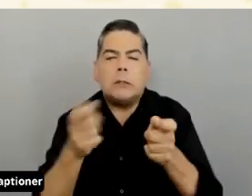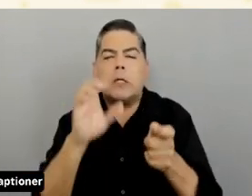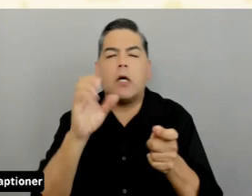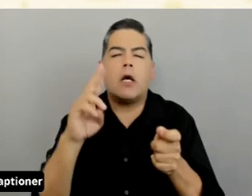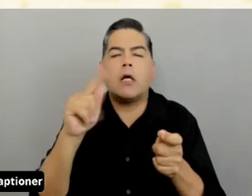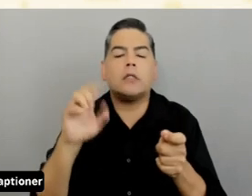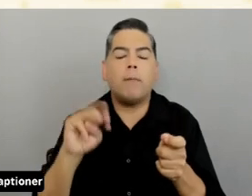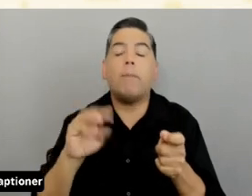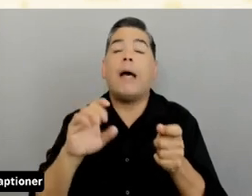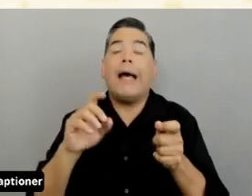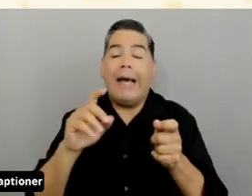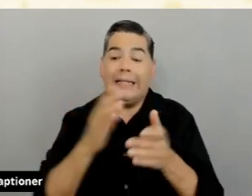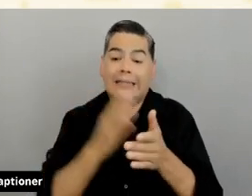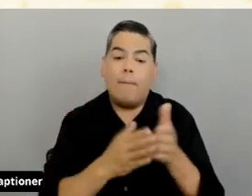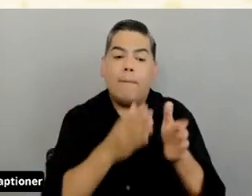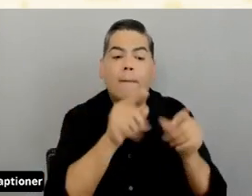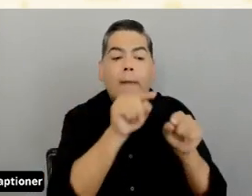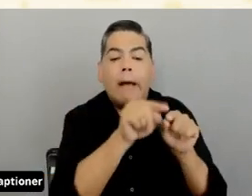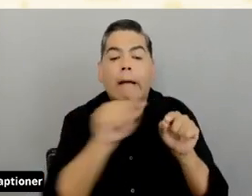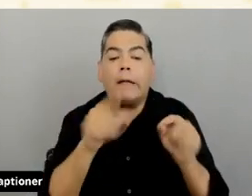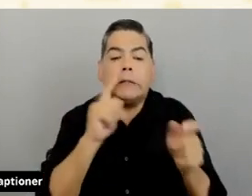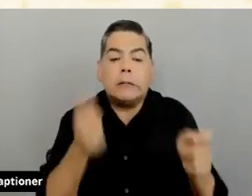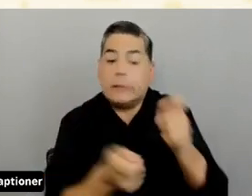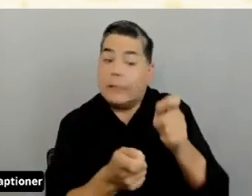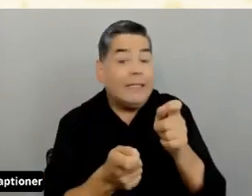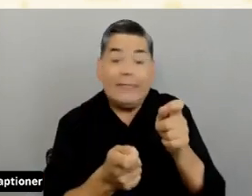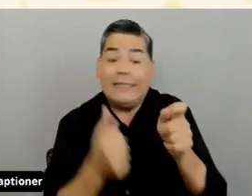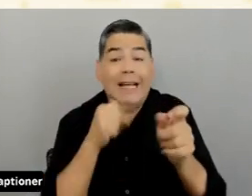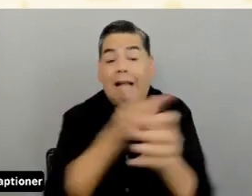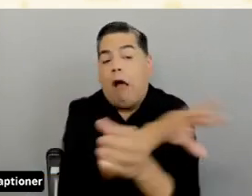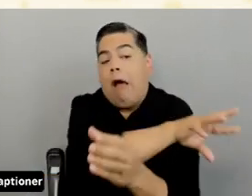and this component is not including all the attributes